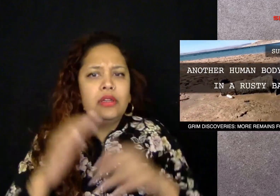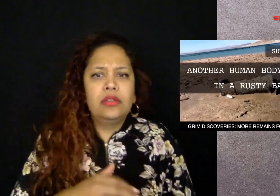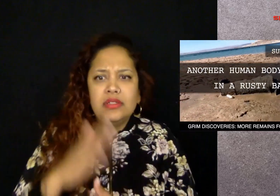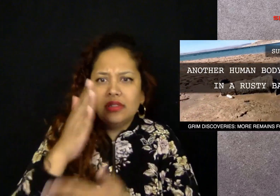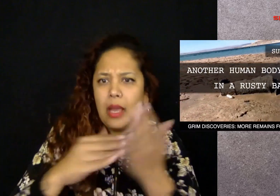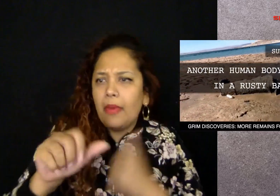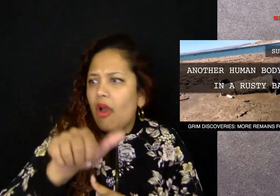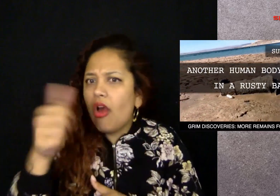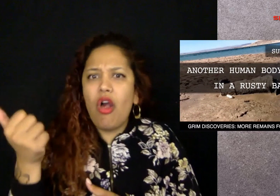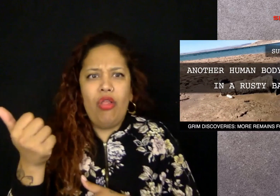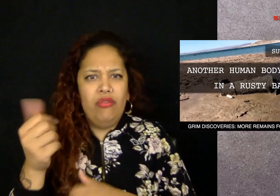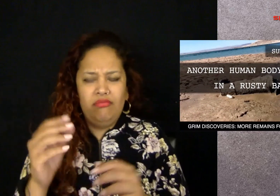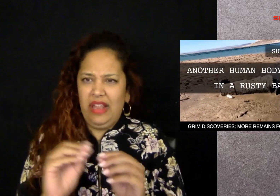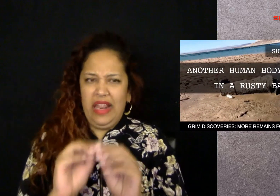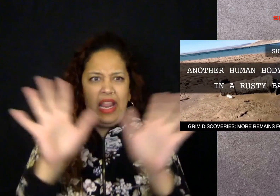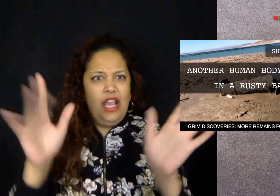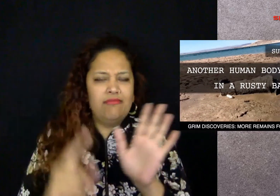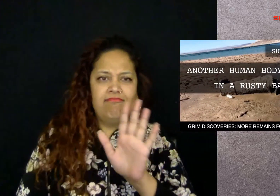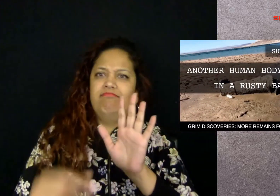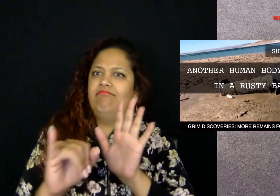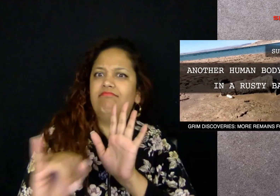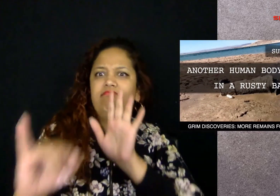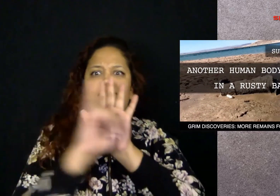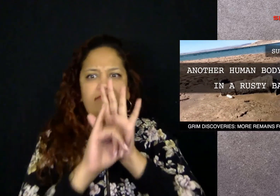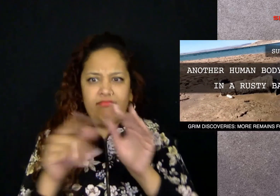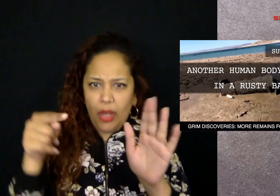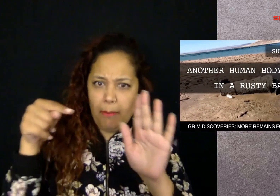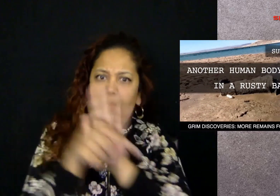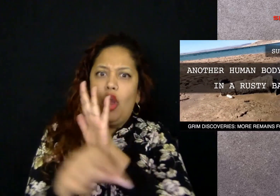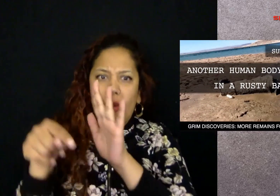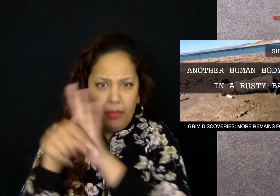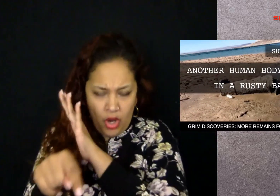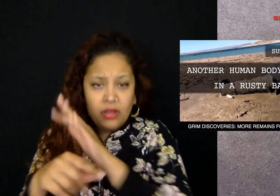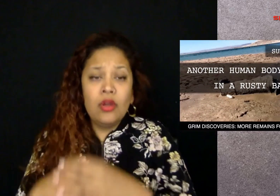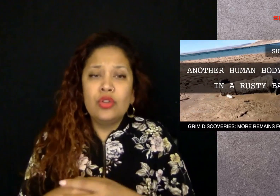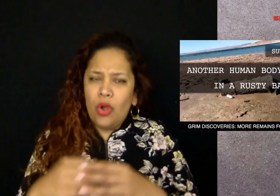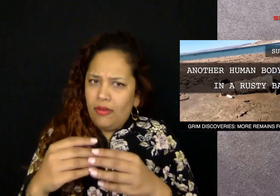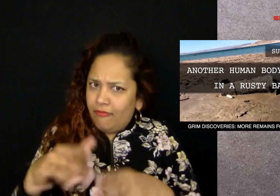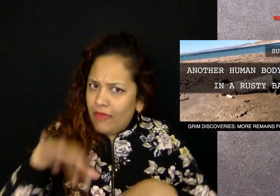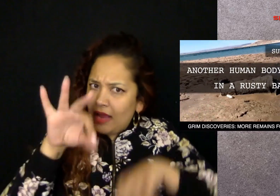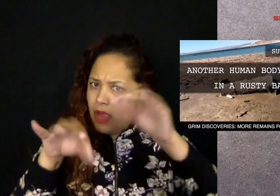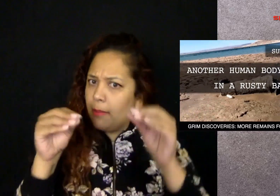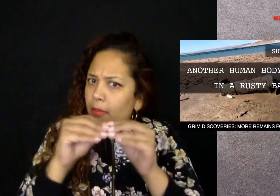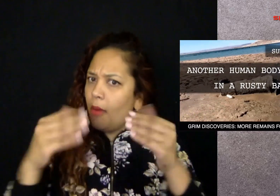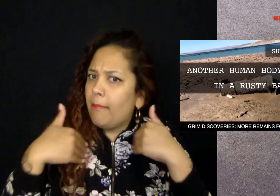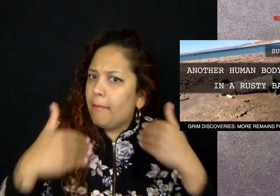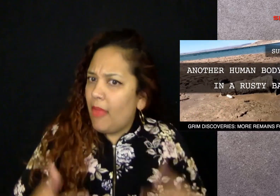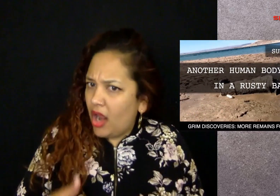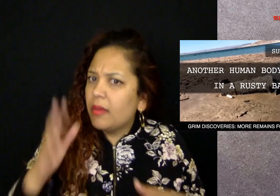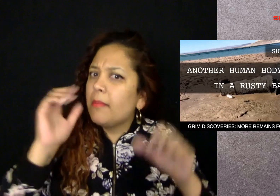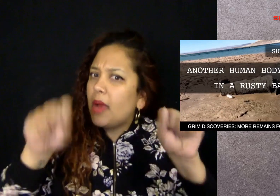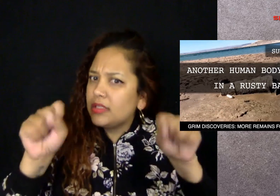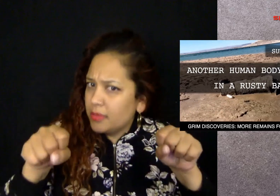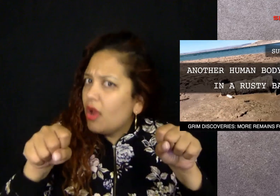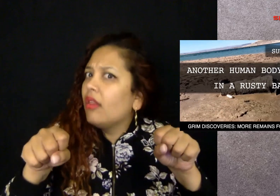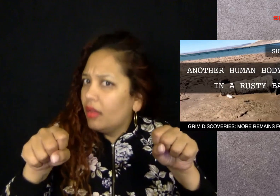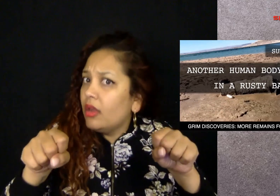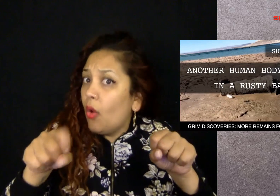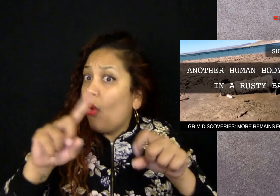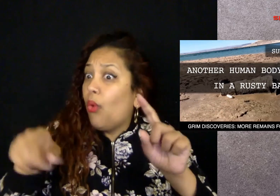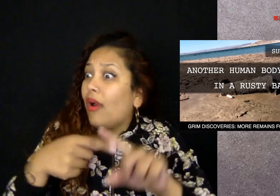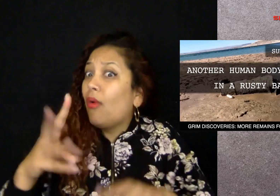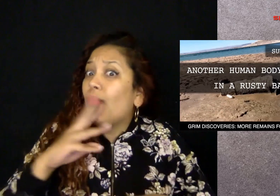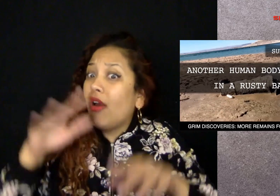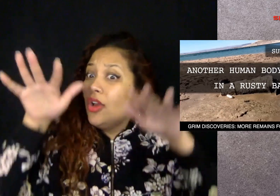decades some of the victims drowned but others were clearly murdered more bodies could be